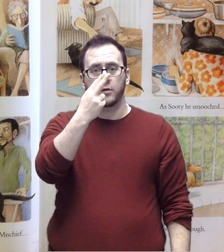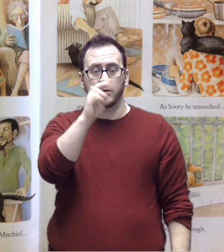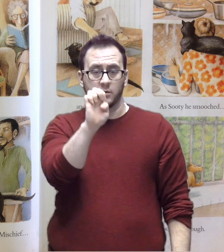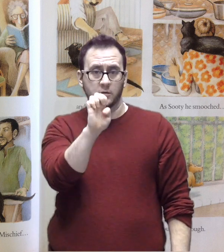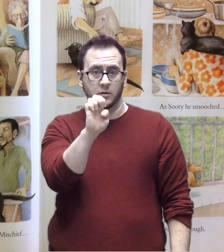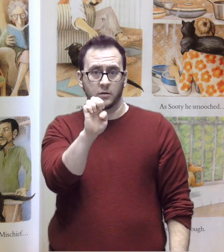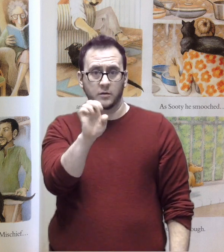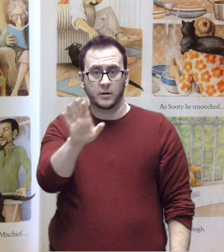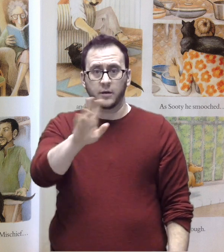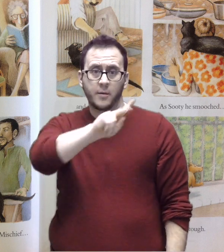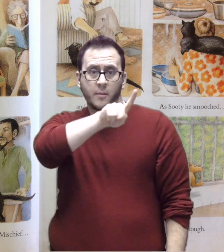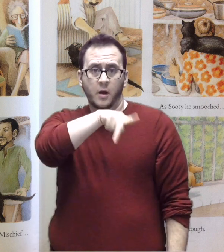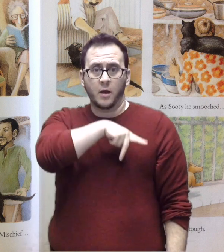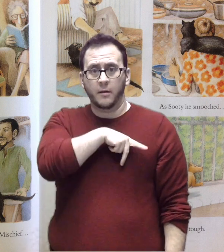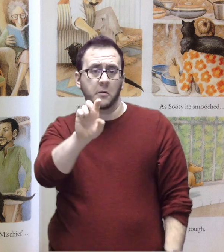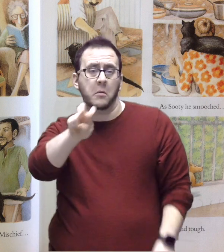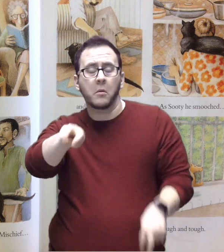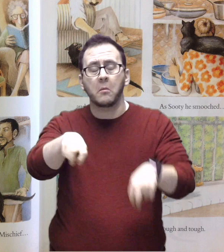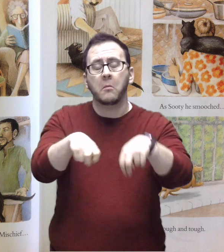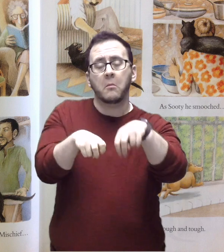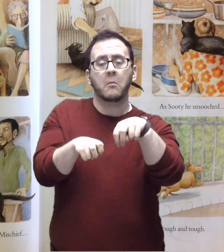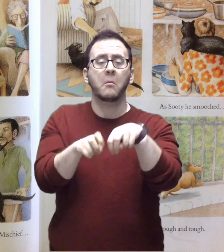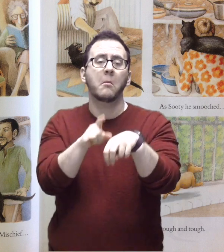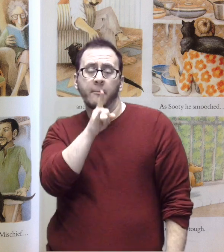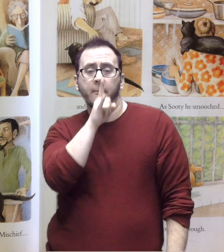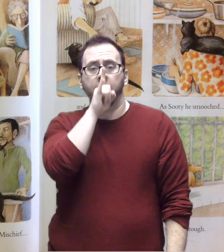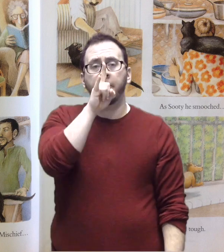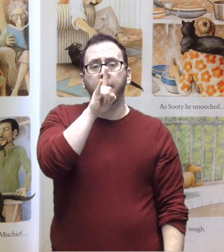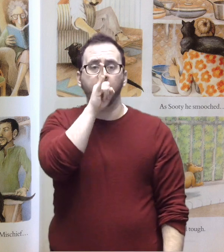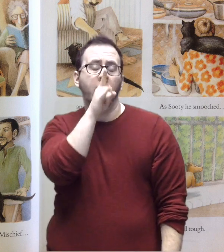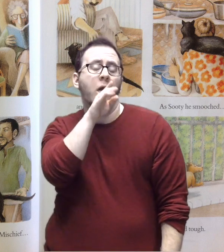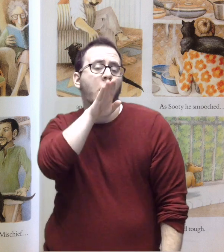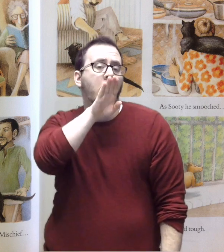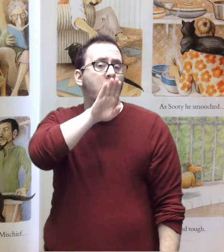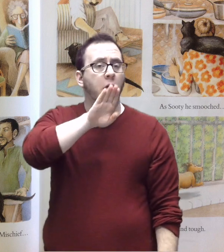As Sooty he smooched…but as Schwartz he had to act rough and tough.